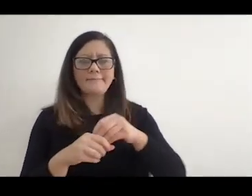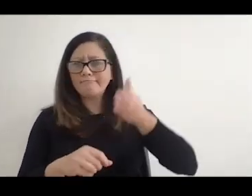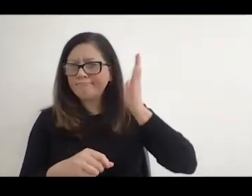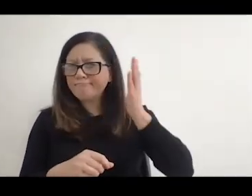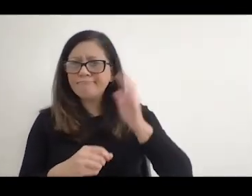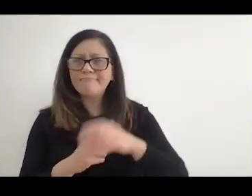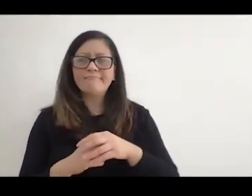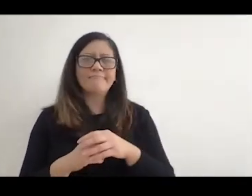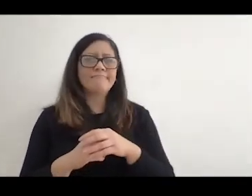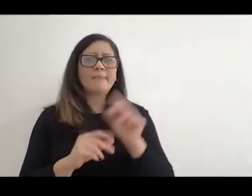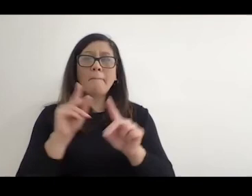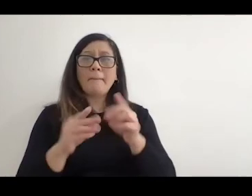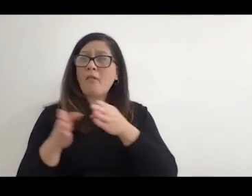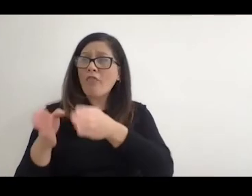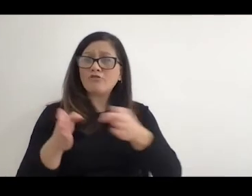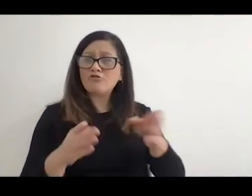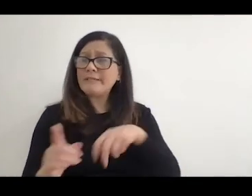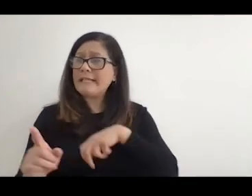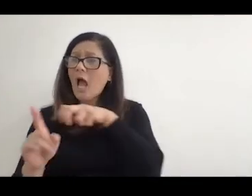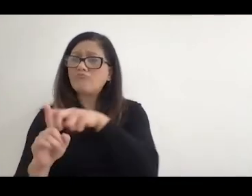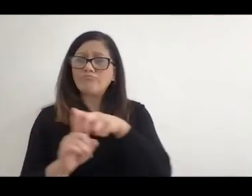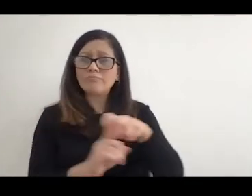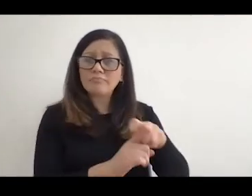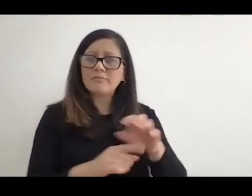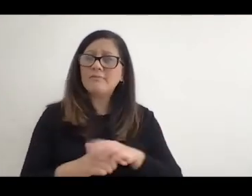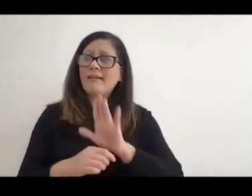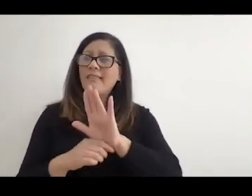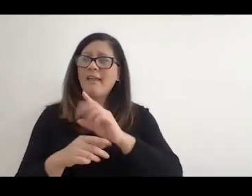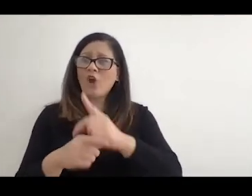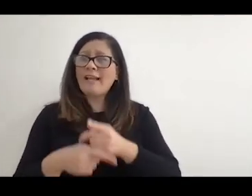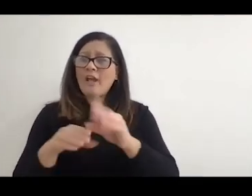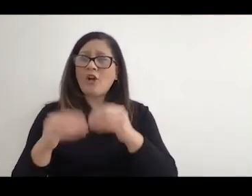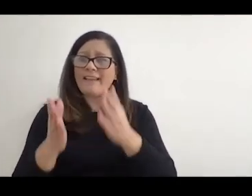I have a disability fashion styling system. Can you remember these three words for me?